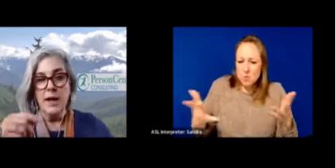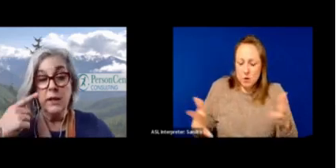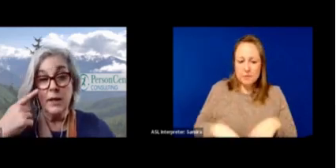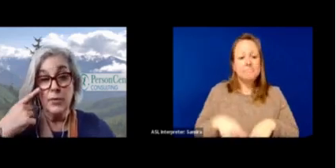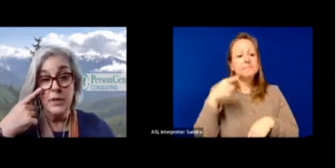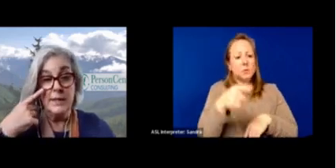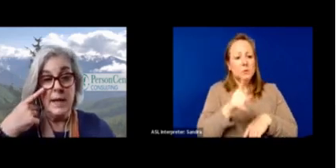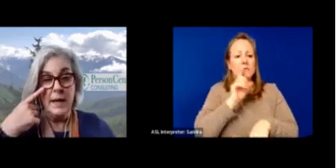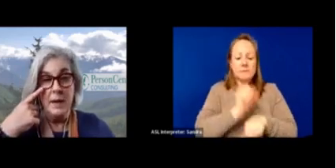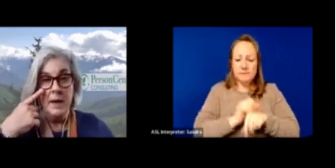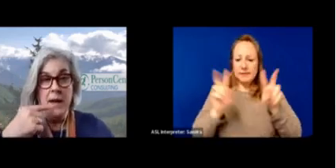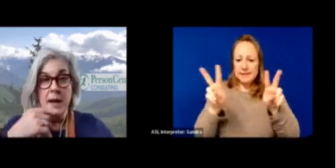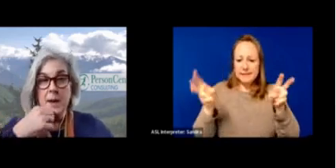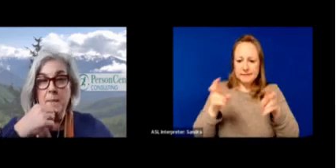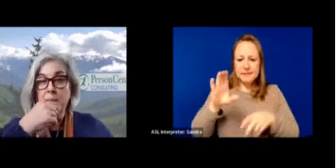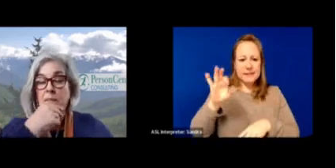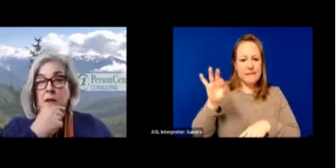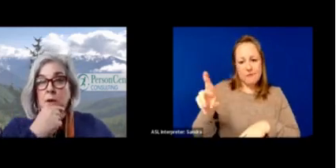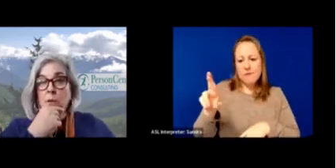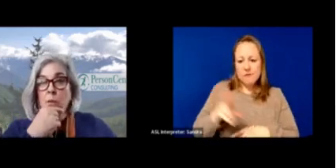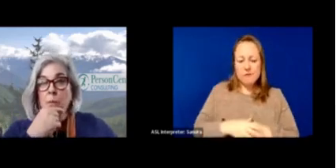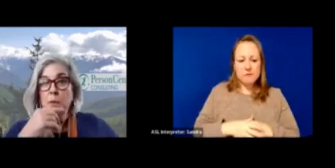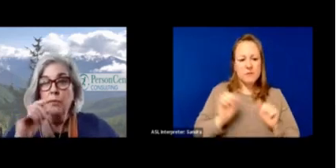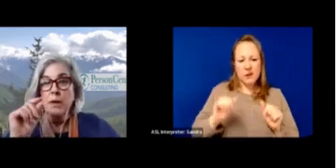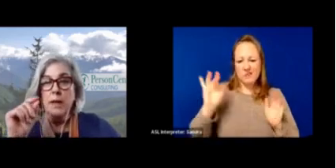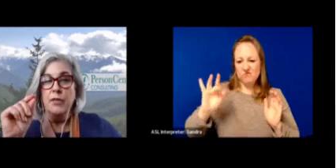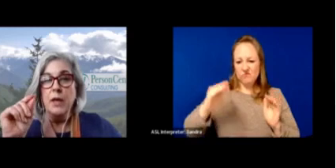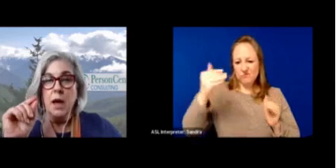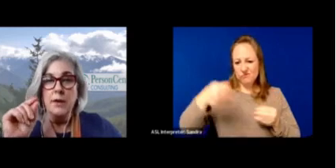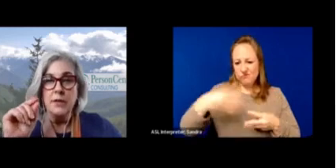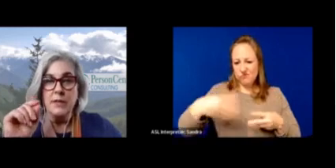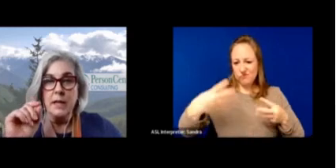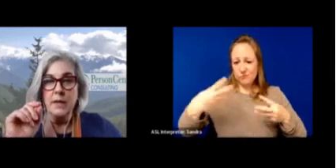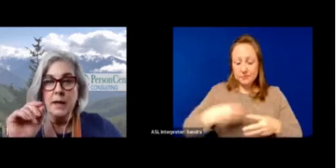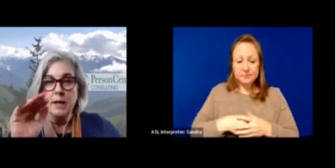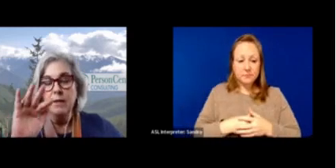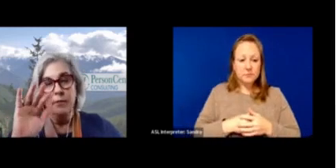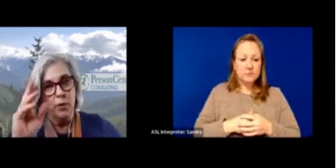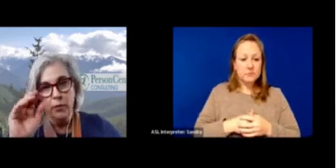one in particular, really talks about the process of Person centered planning. So in this,